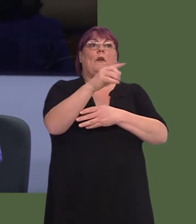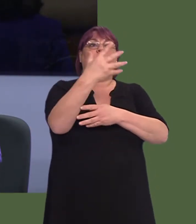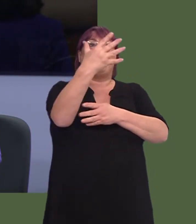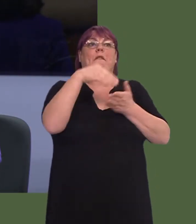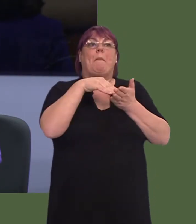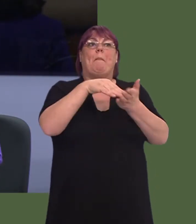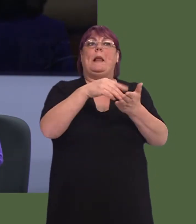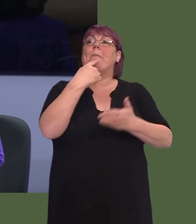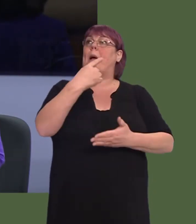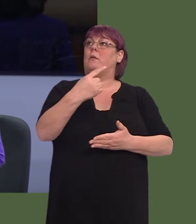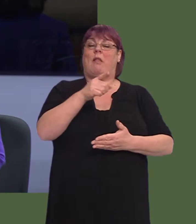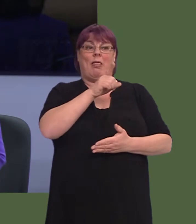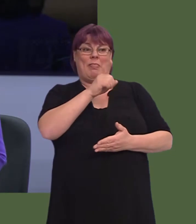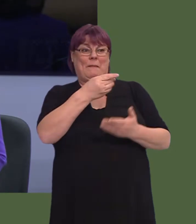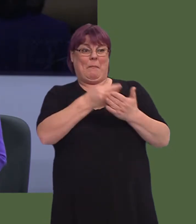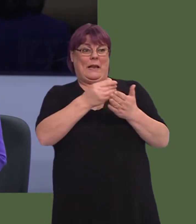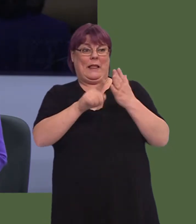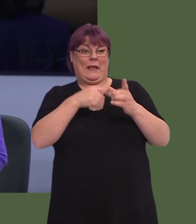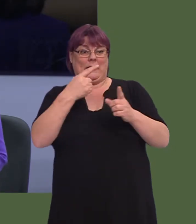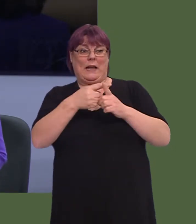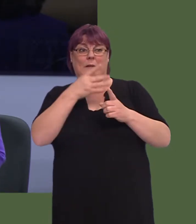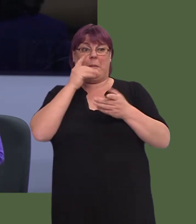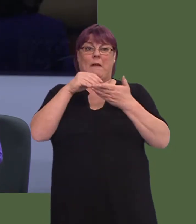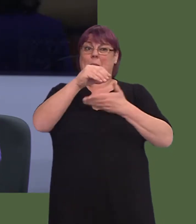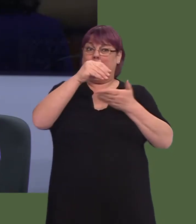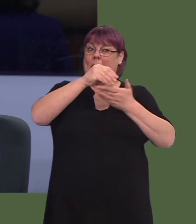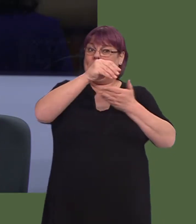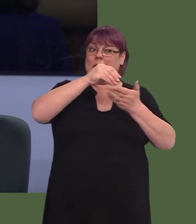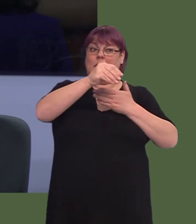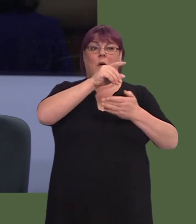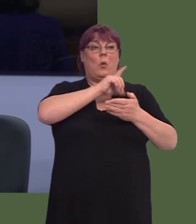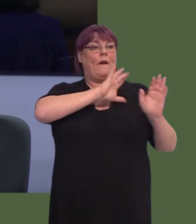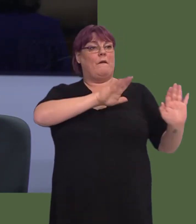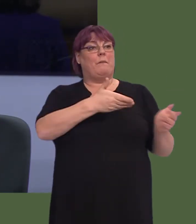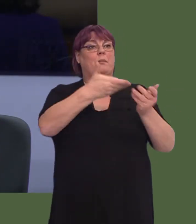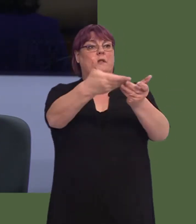This is money that taxpayers have paid through a council precept to provide services for them.